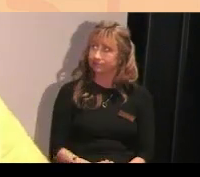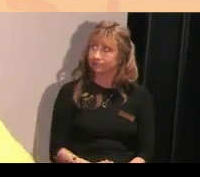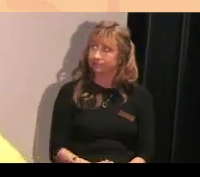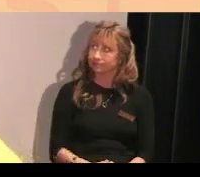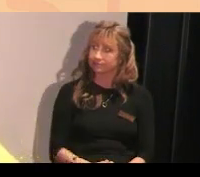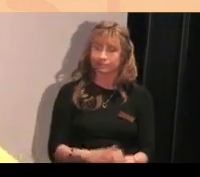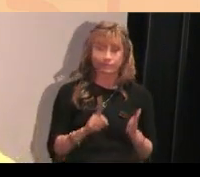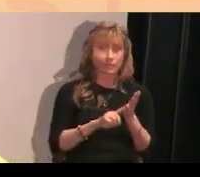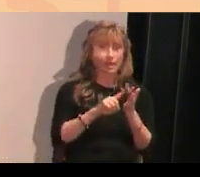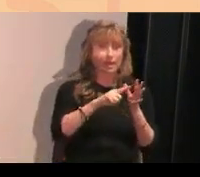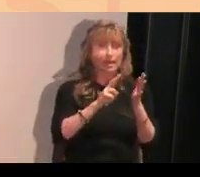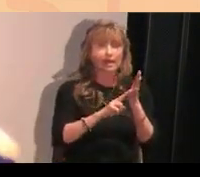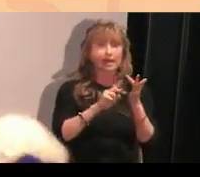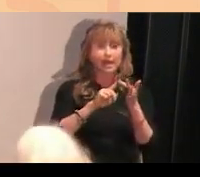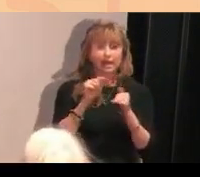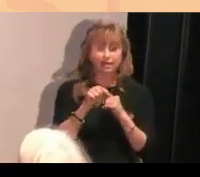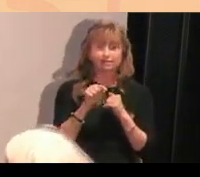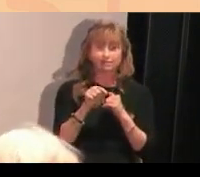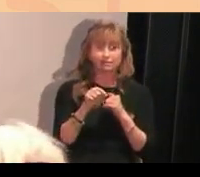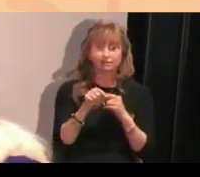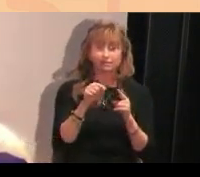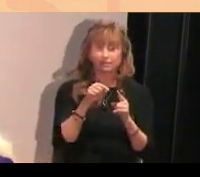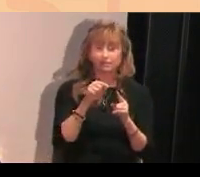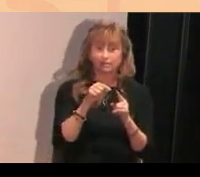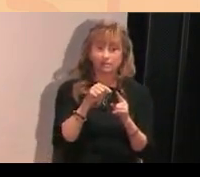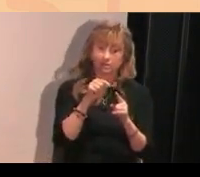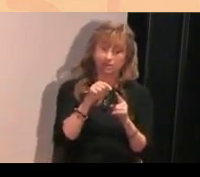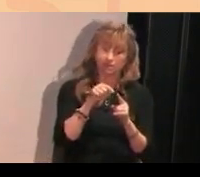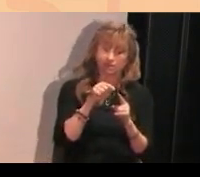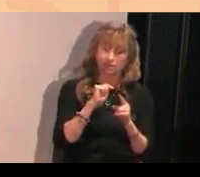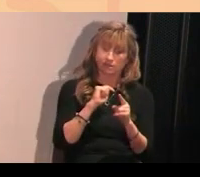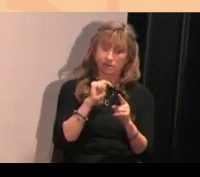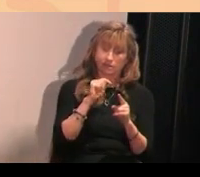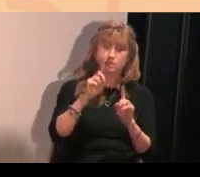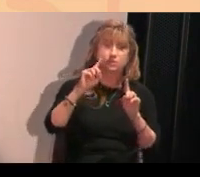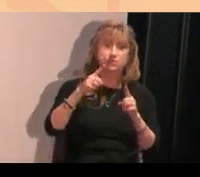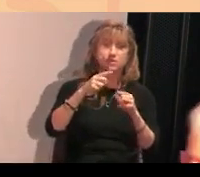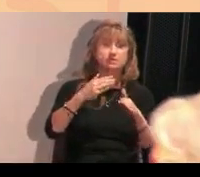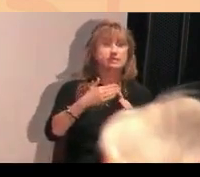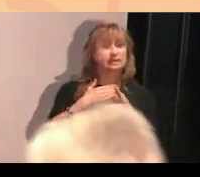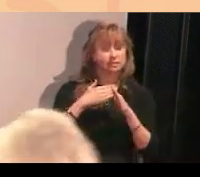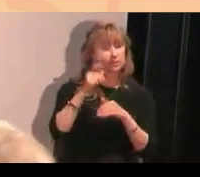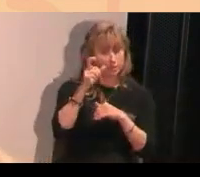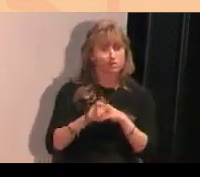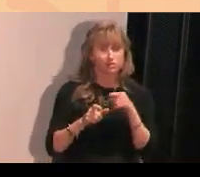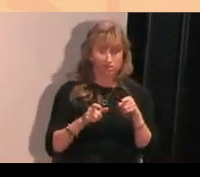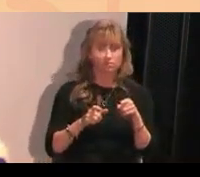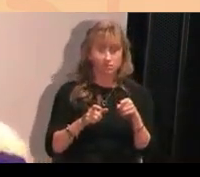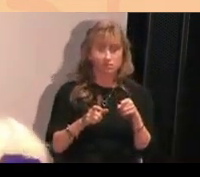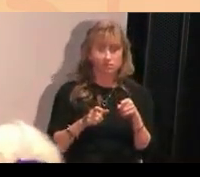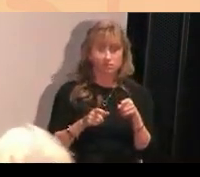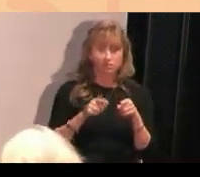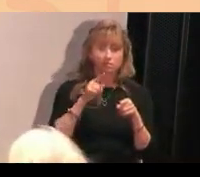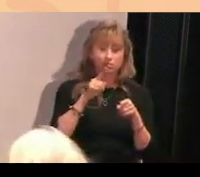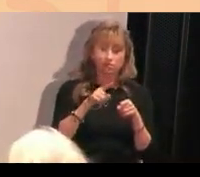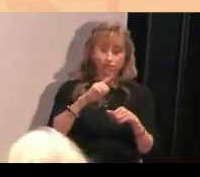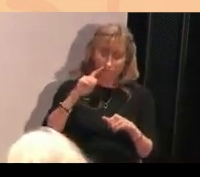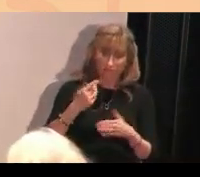Leanne of course was the first First Nation person appointed on the Australia Council board